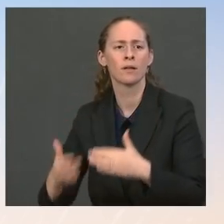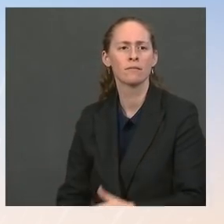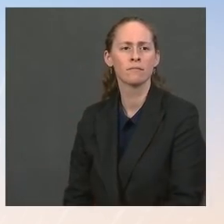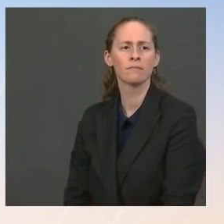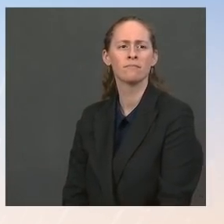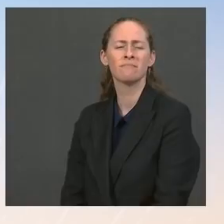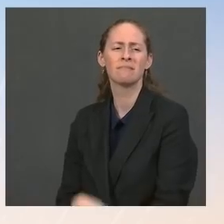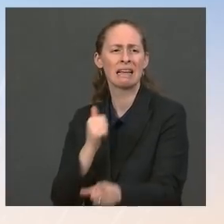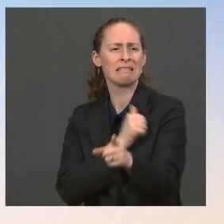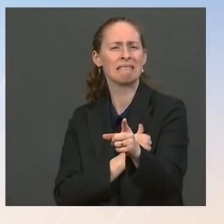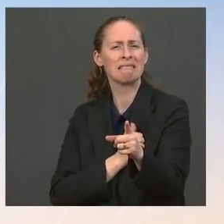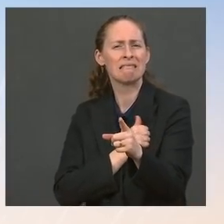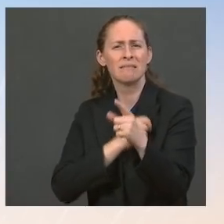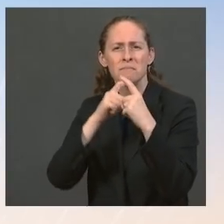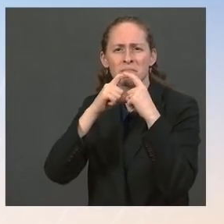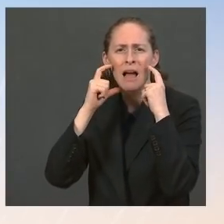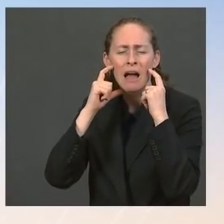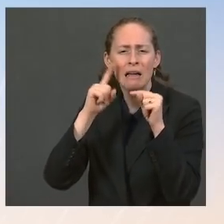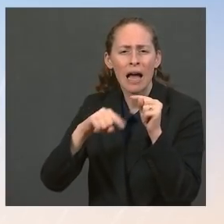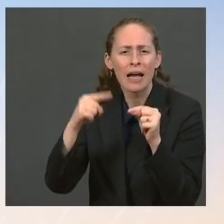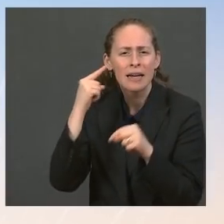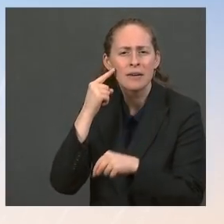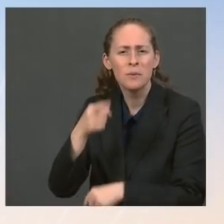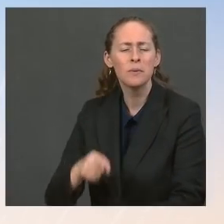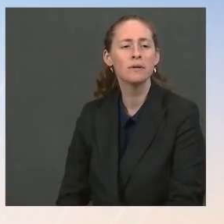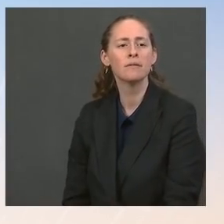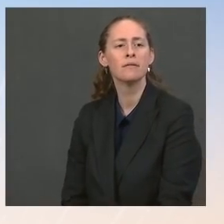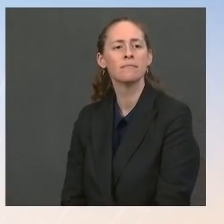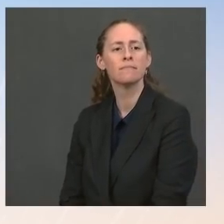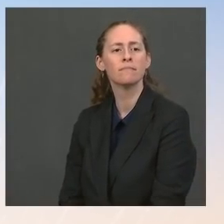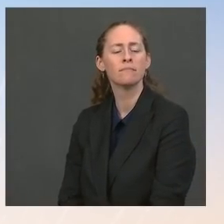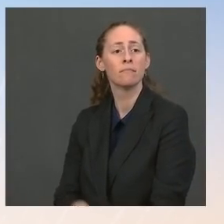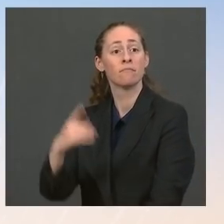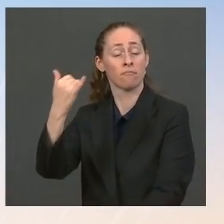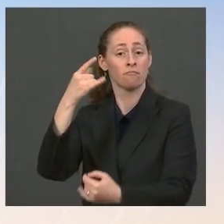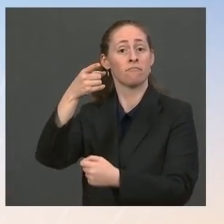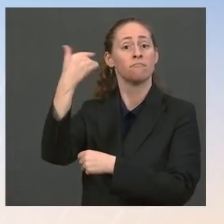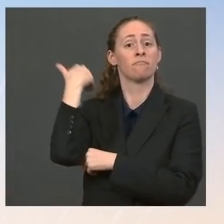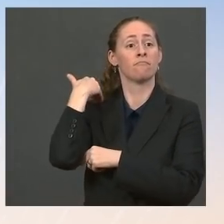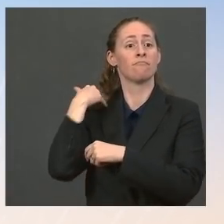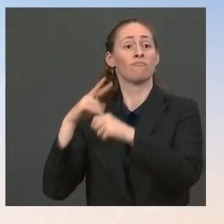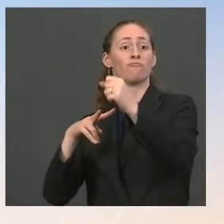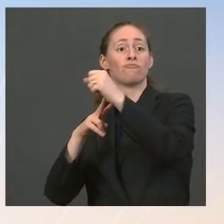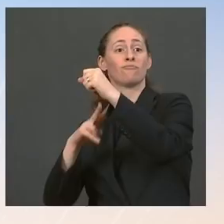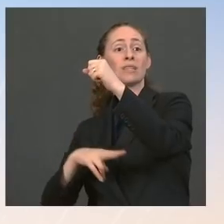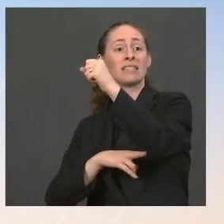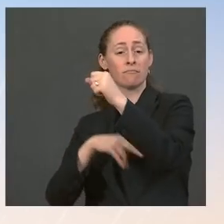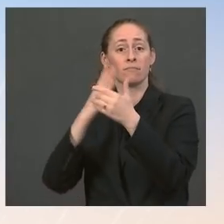The Press: The people who were under the bridge -- you've talked about -- some of them have gone to Mexico, some of them have been flown to Haiti.